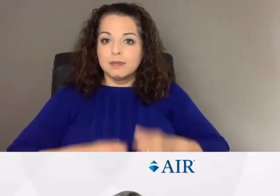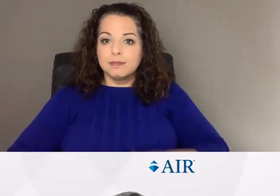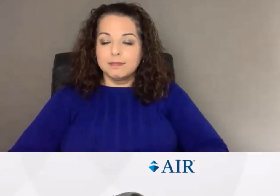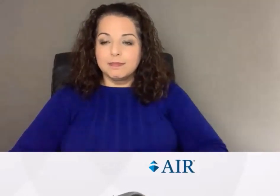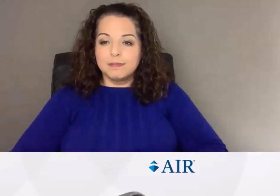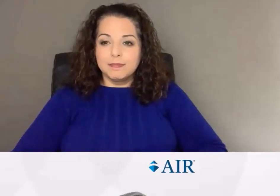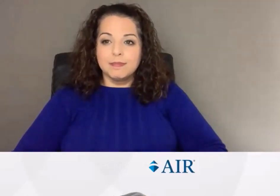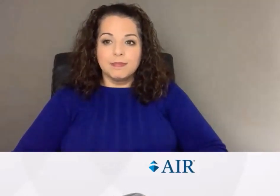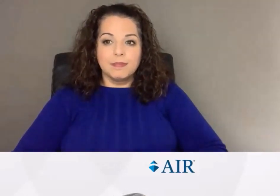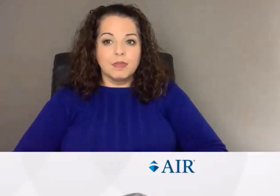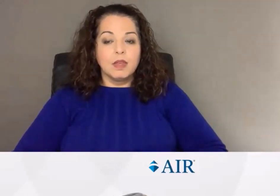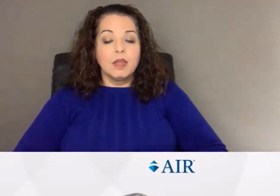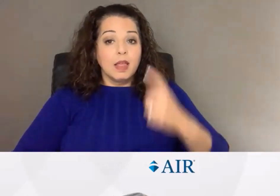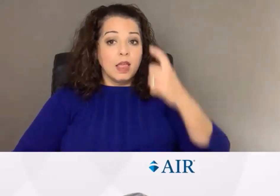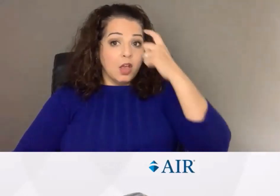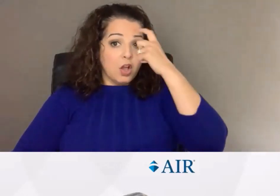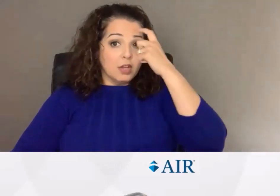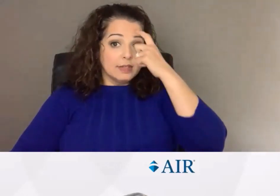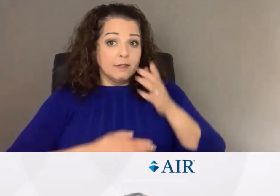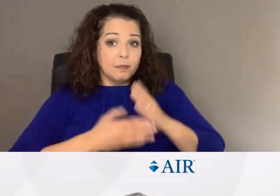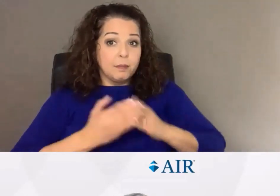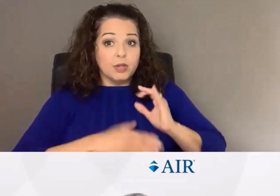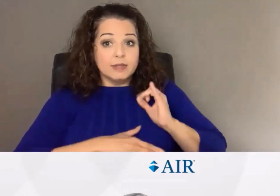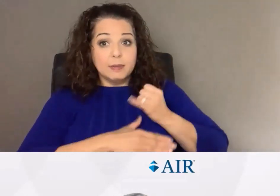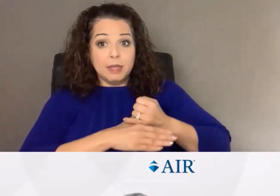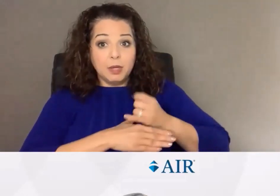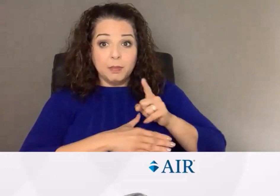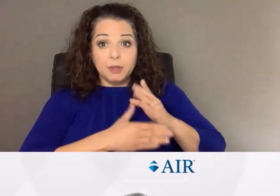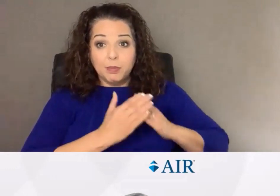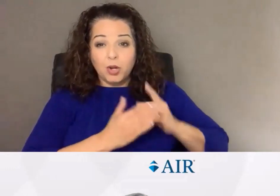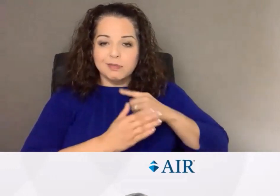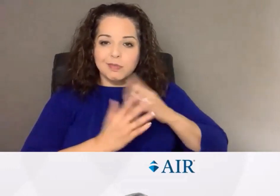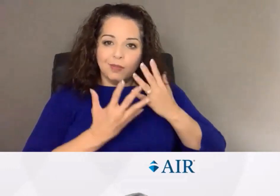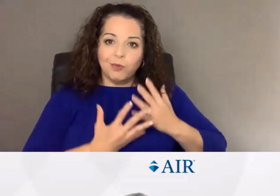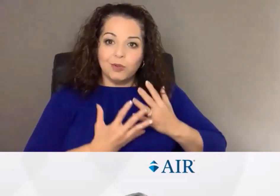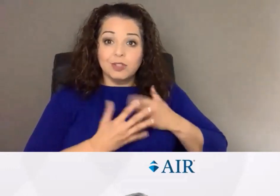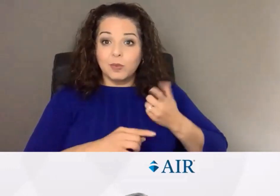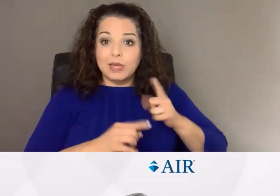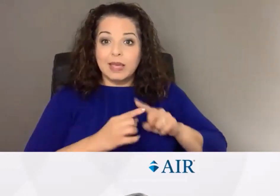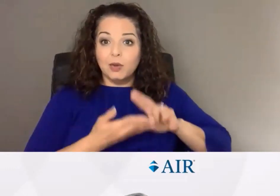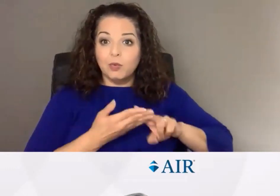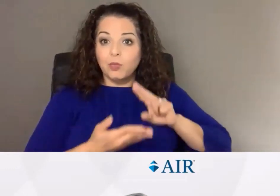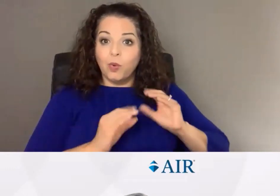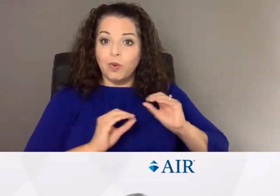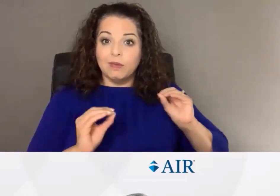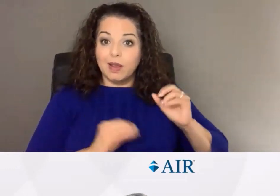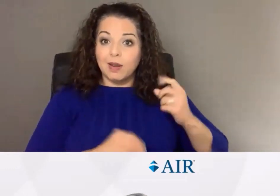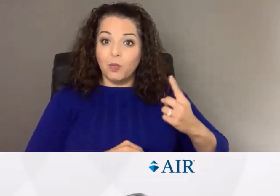The cognitive impairment, unfortunately we can't enroll anyone that has severe cognitive impairment